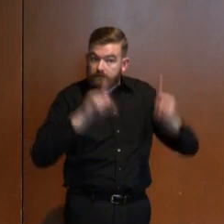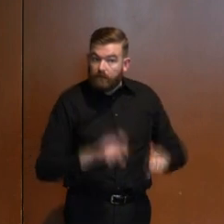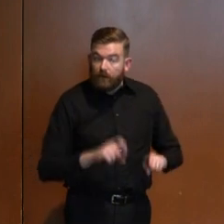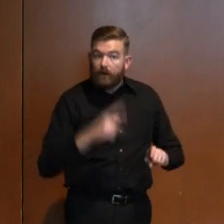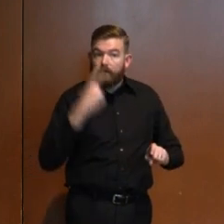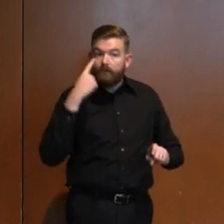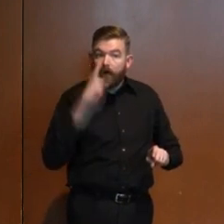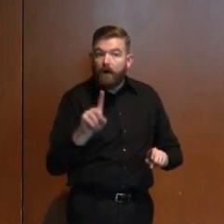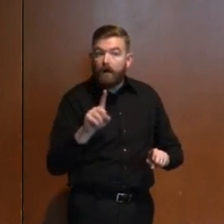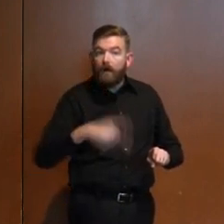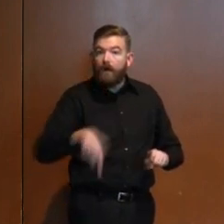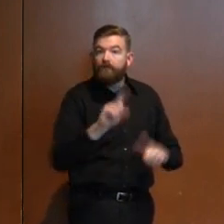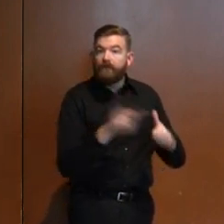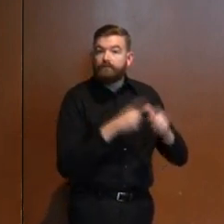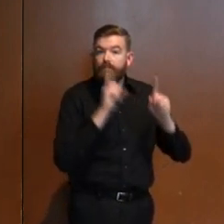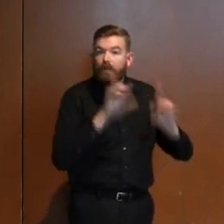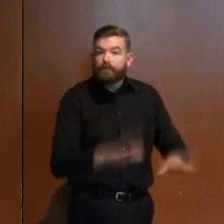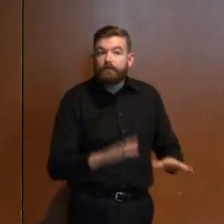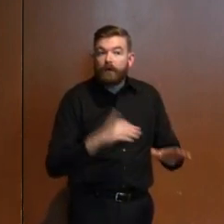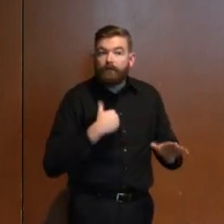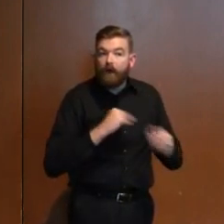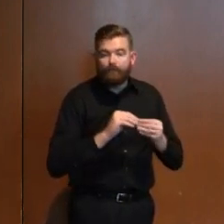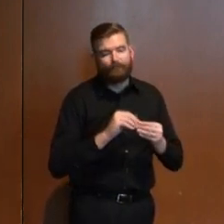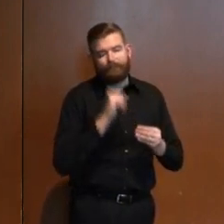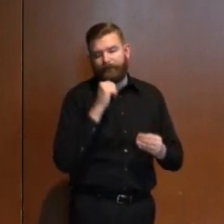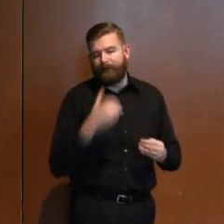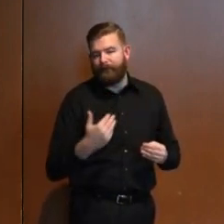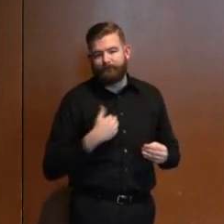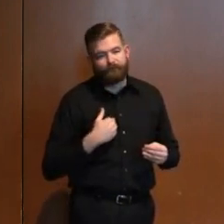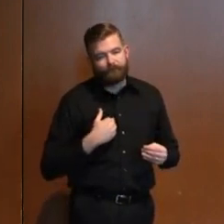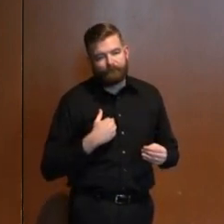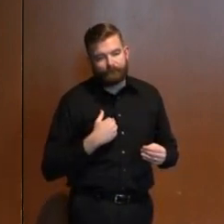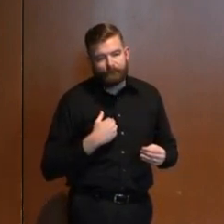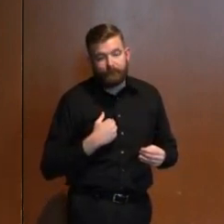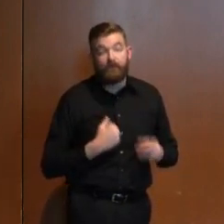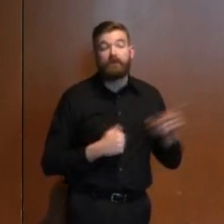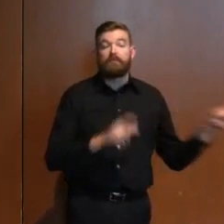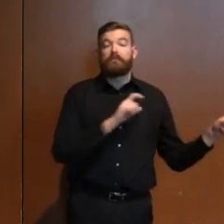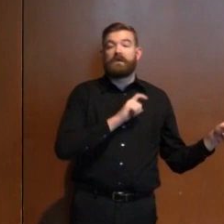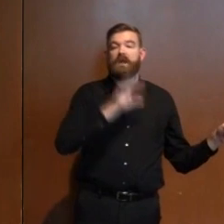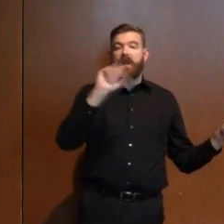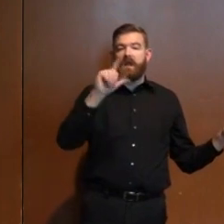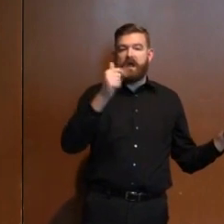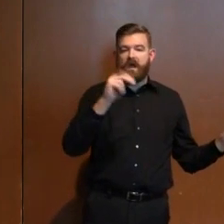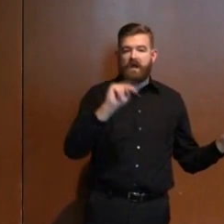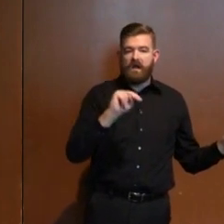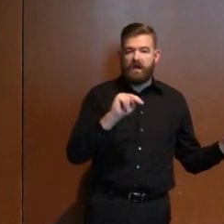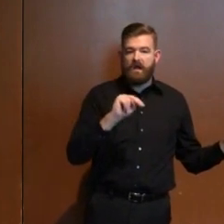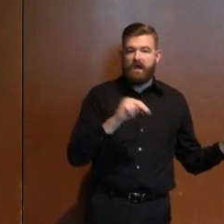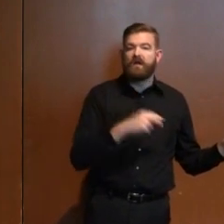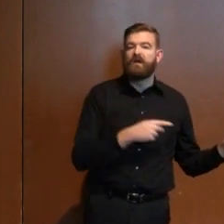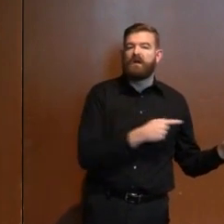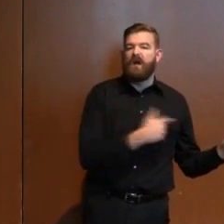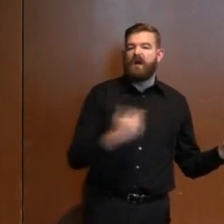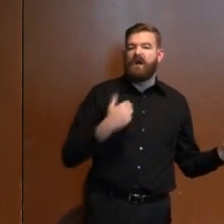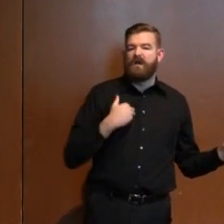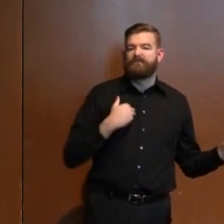ALSO ON THE CDC WEBSITE. I HAVE NOT GOTTEN ANY SPECIFIC INFORMATION ON TESTINGOVER FIRST RE, TESTING OF FIRST